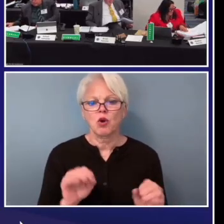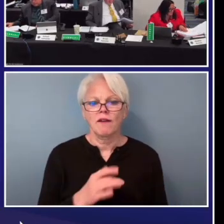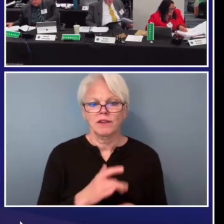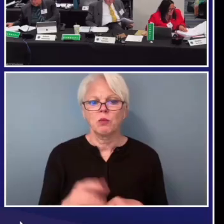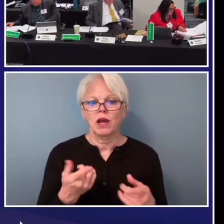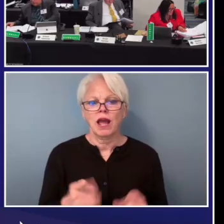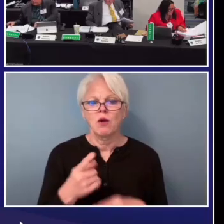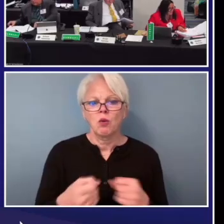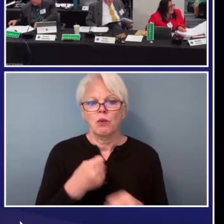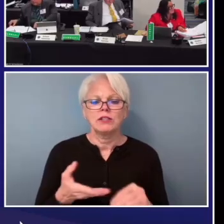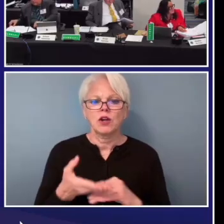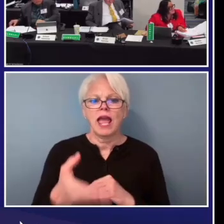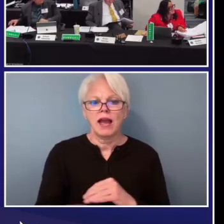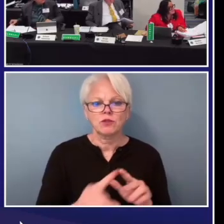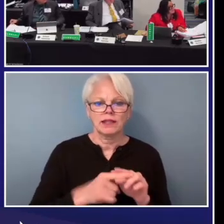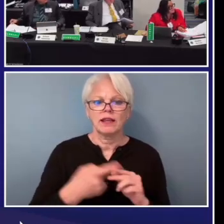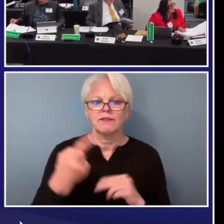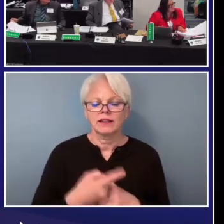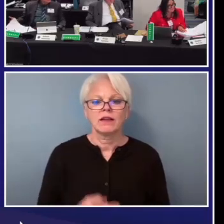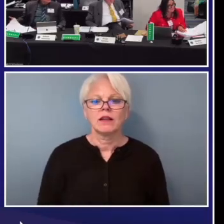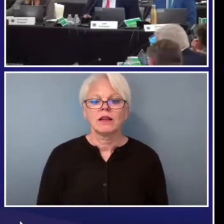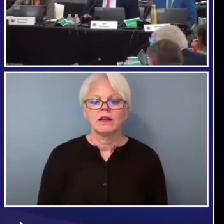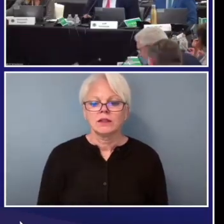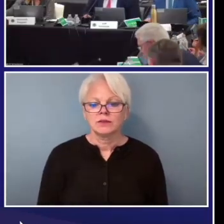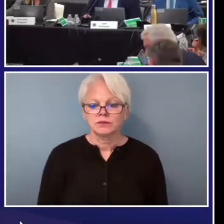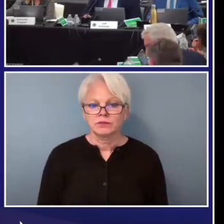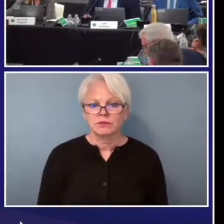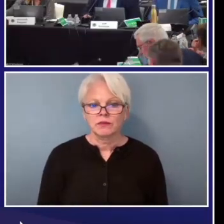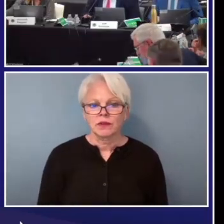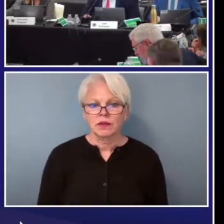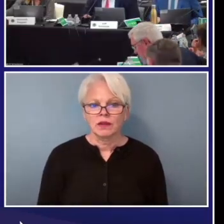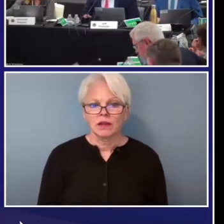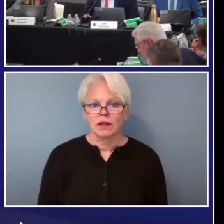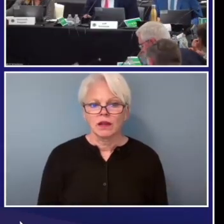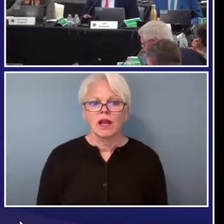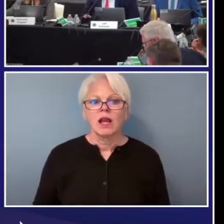after the effective date of this. Yeah, as this is written and presented, that is